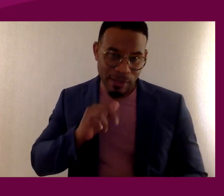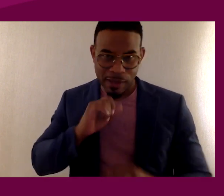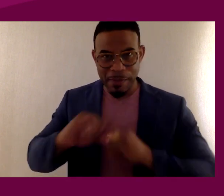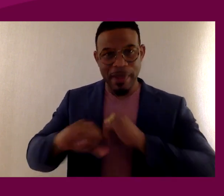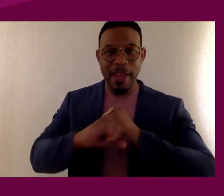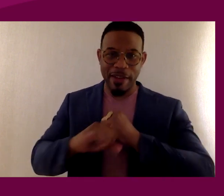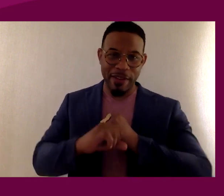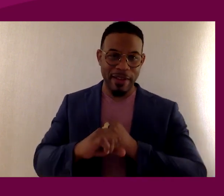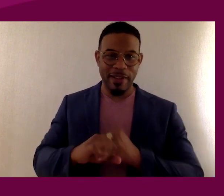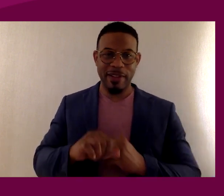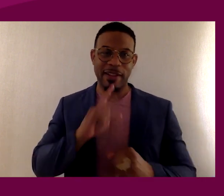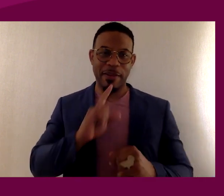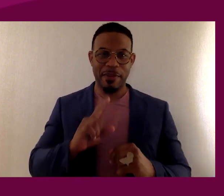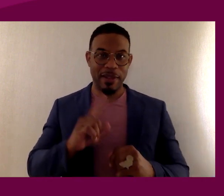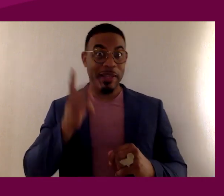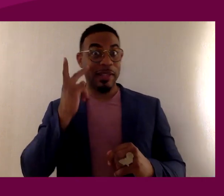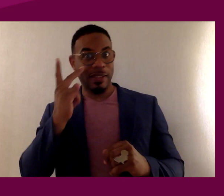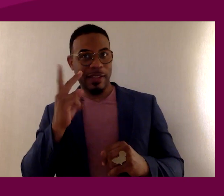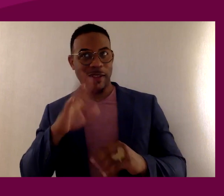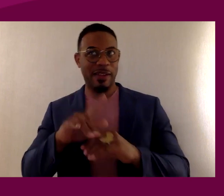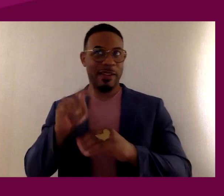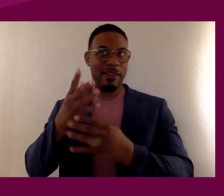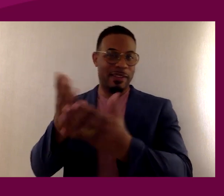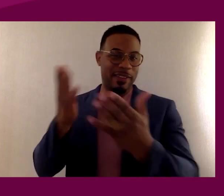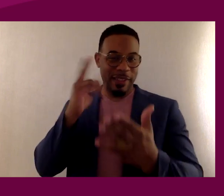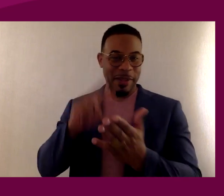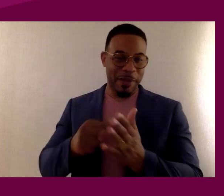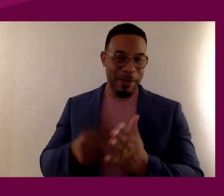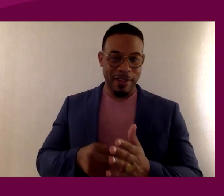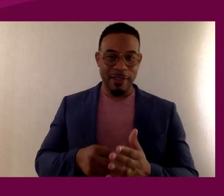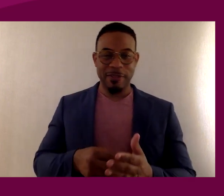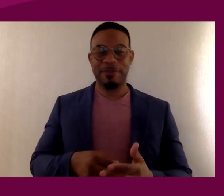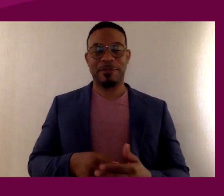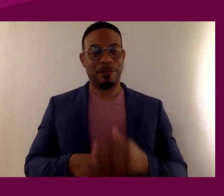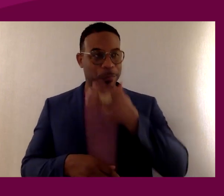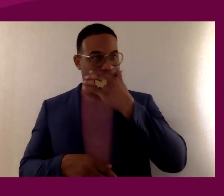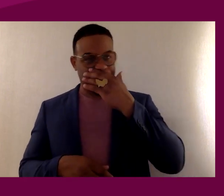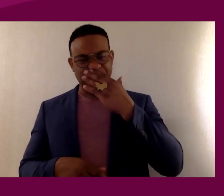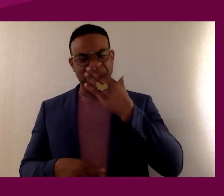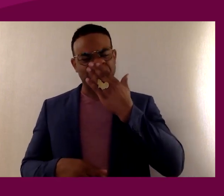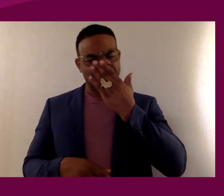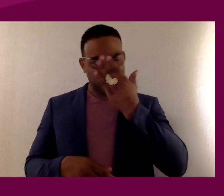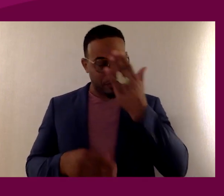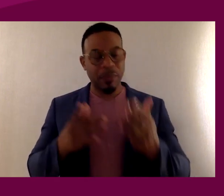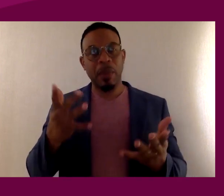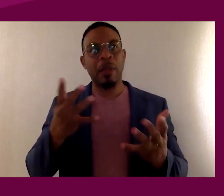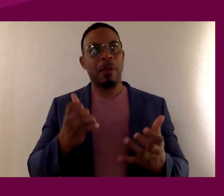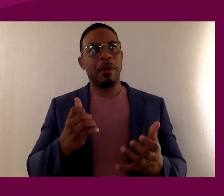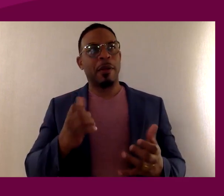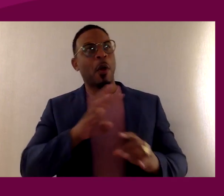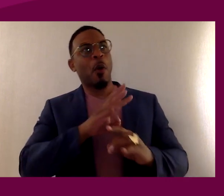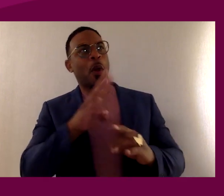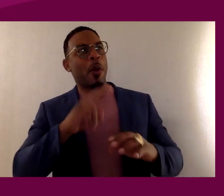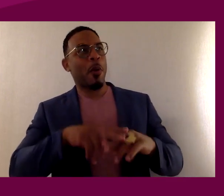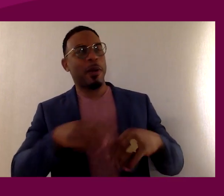but it isn't being advertised and it isn't being seen the way everybody else was looking at it.